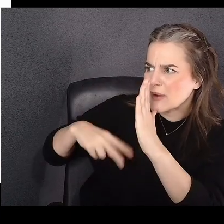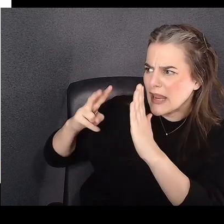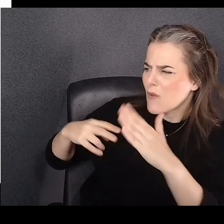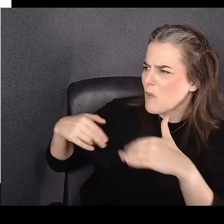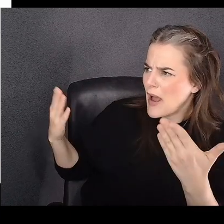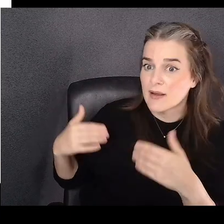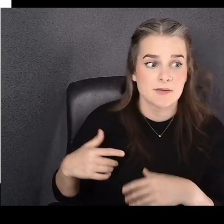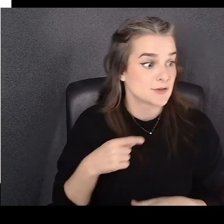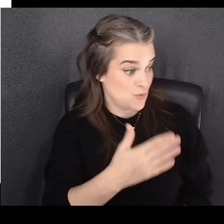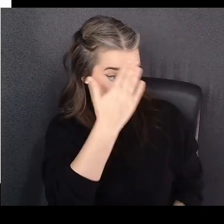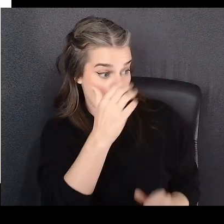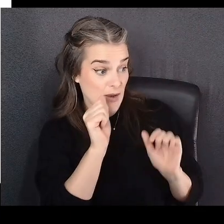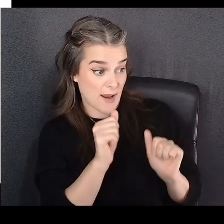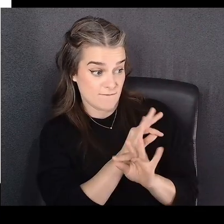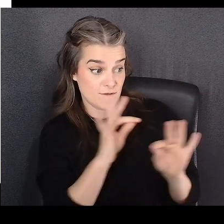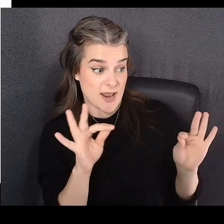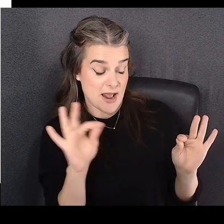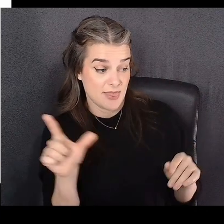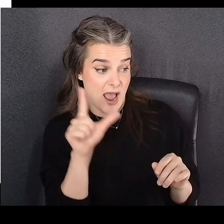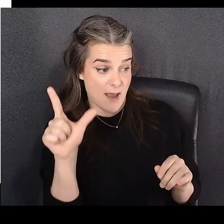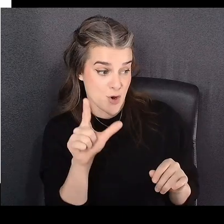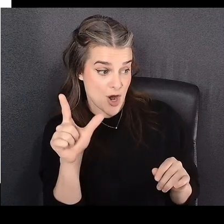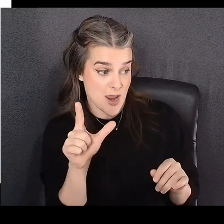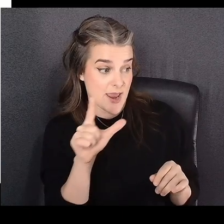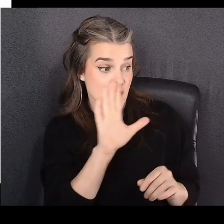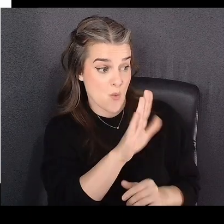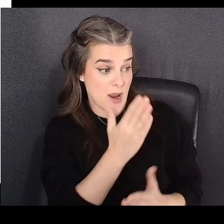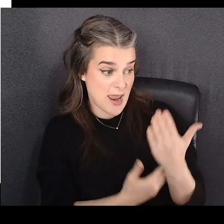you know you can get a free library in the palm of your own hand, in your own bedroom.